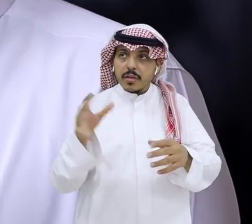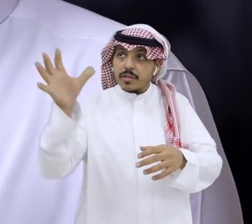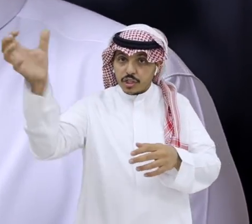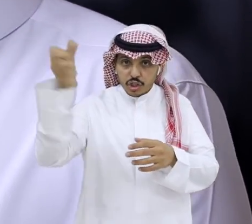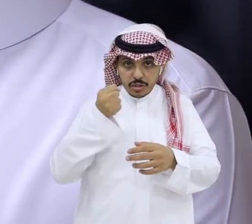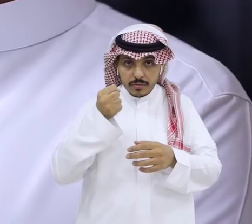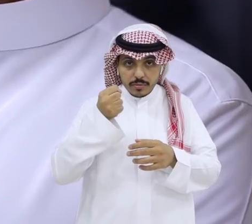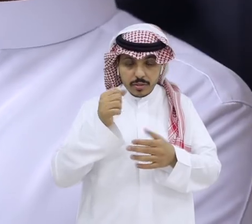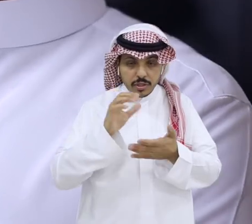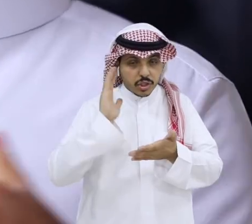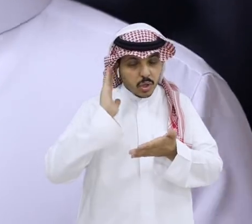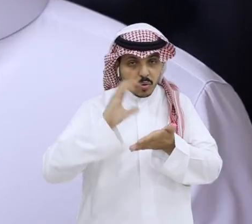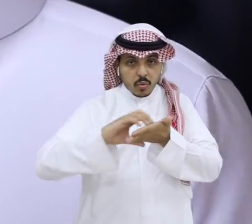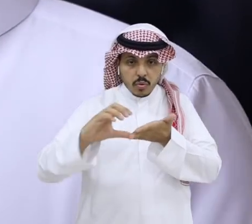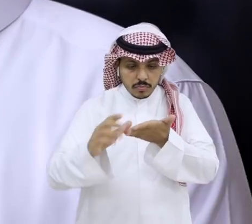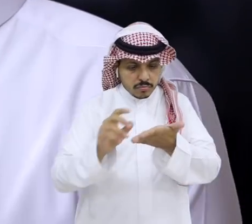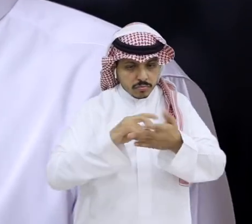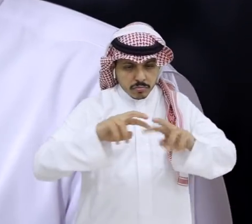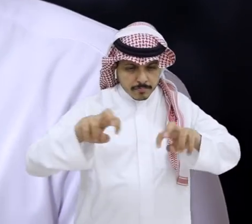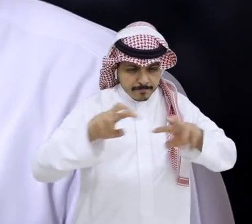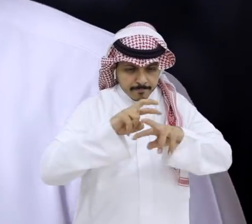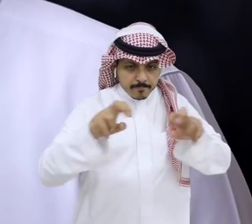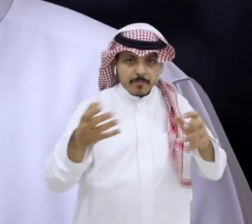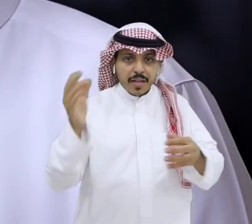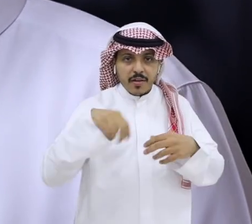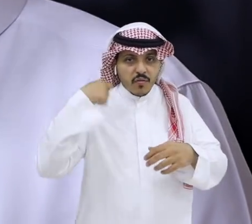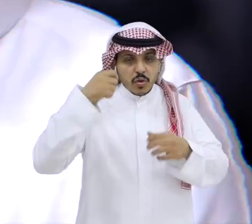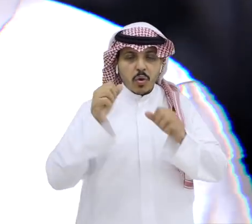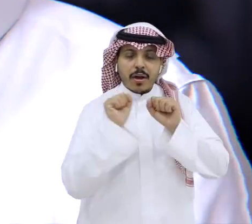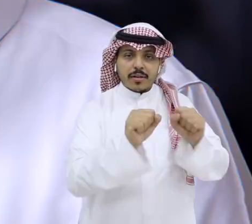We will bring the device and review it, Inshallah.